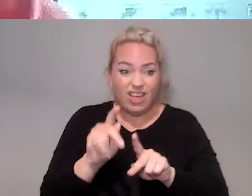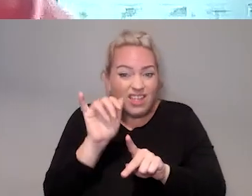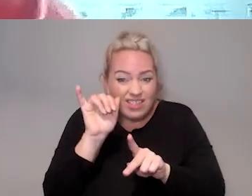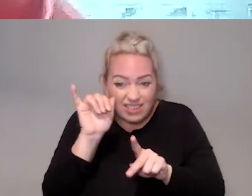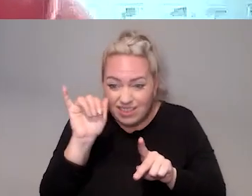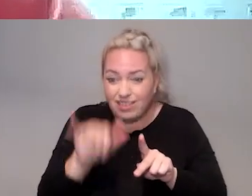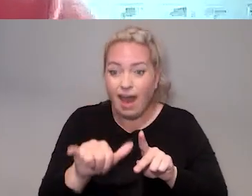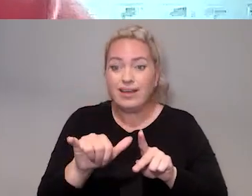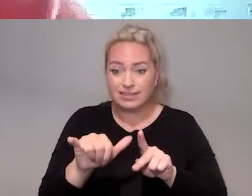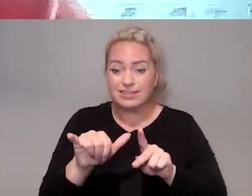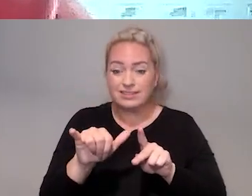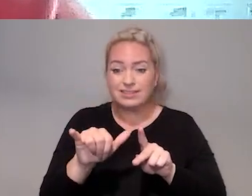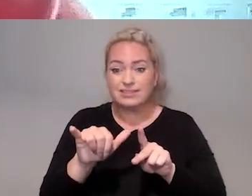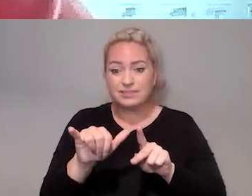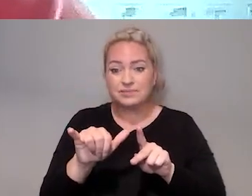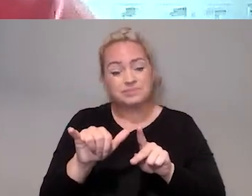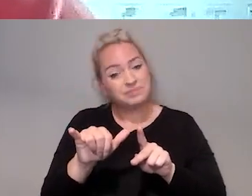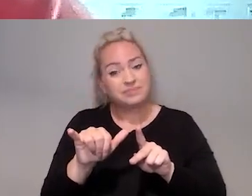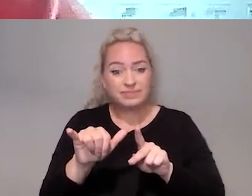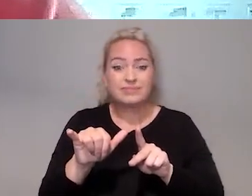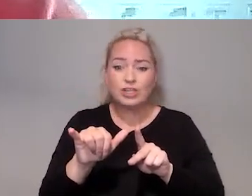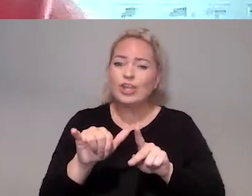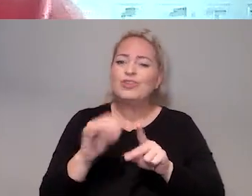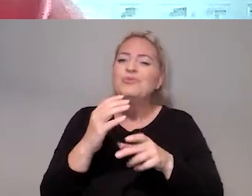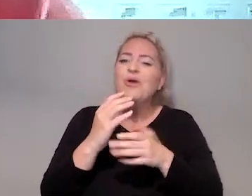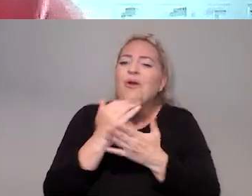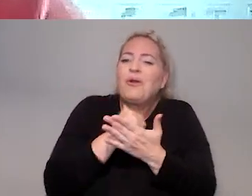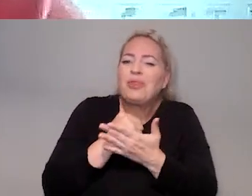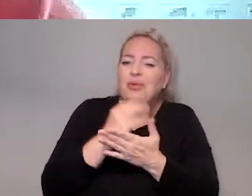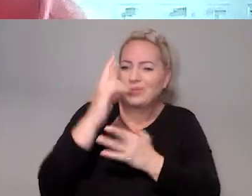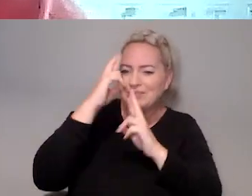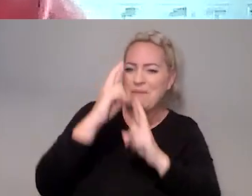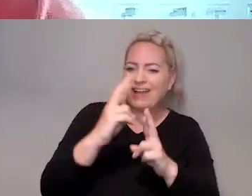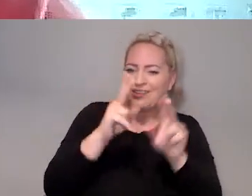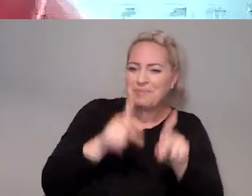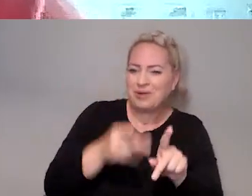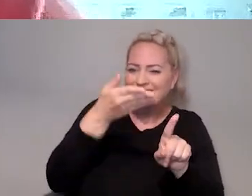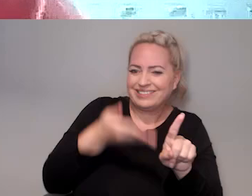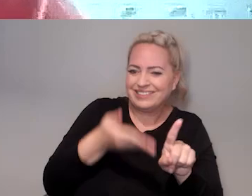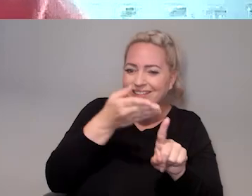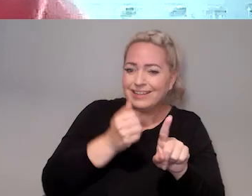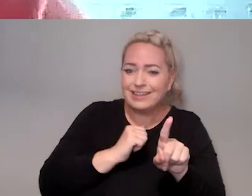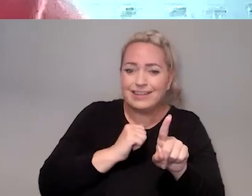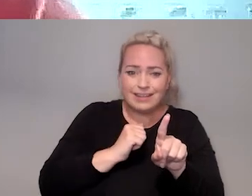you that's where you sort of earn the respect of the person you do what you do what they've